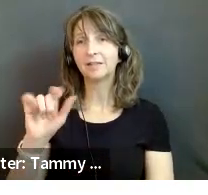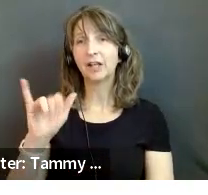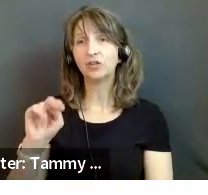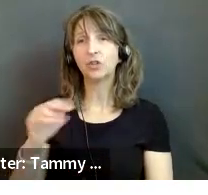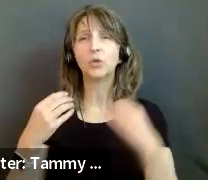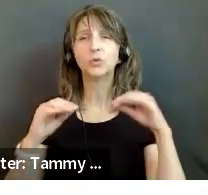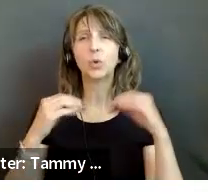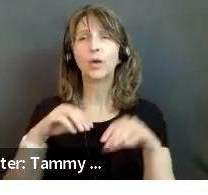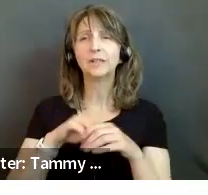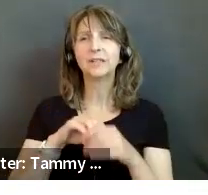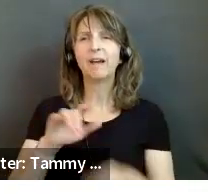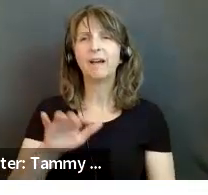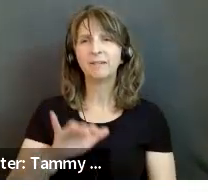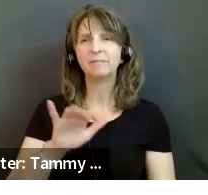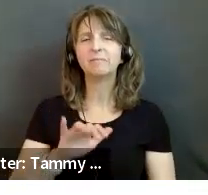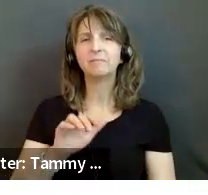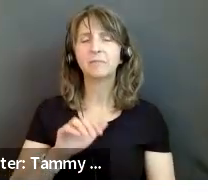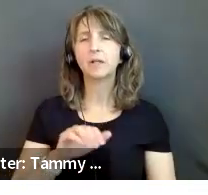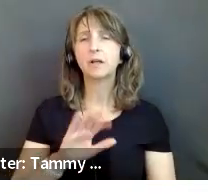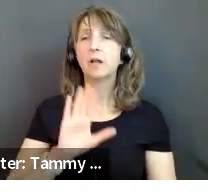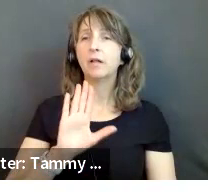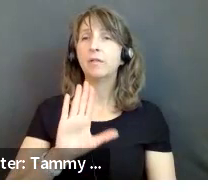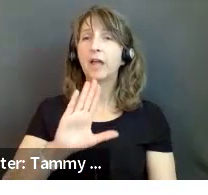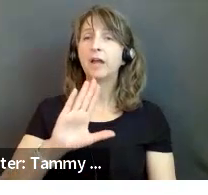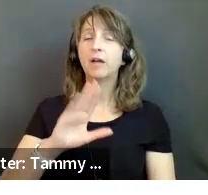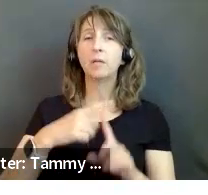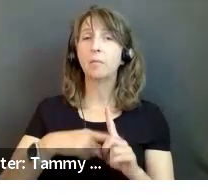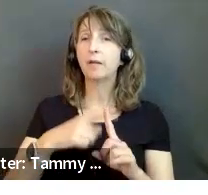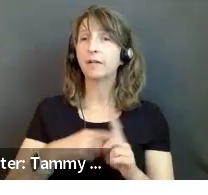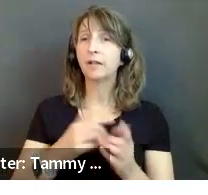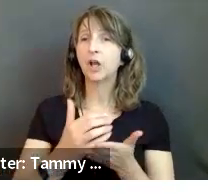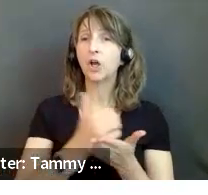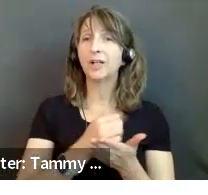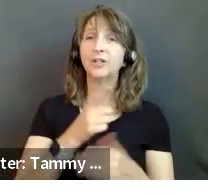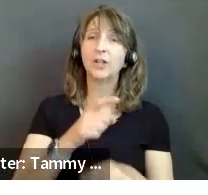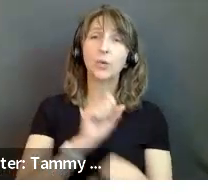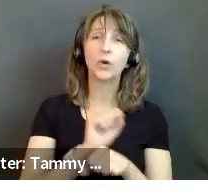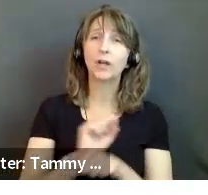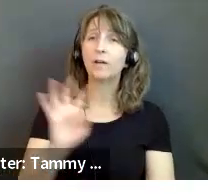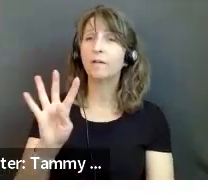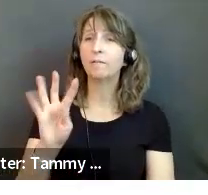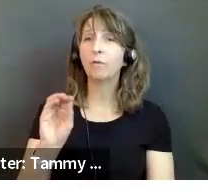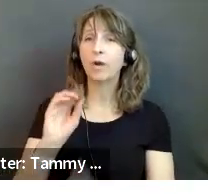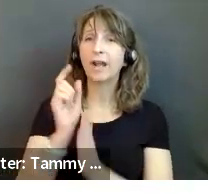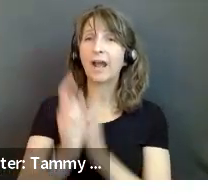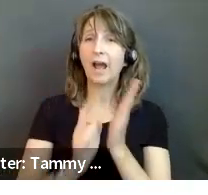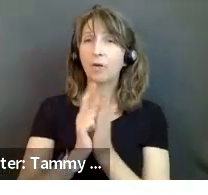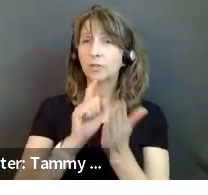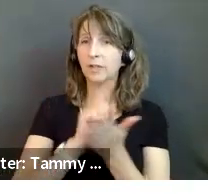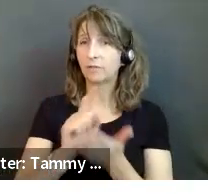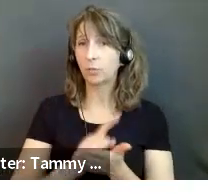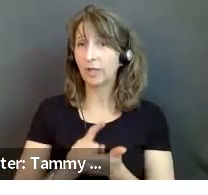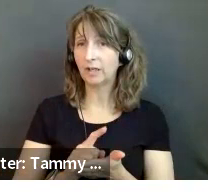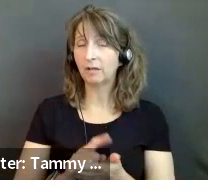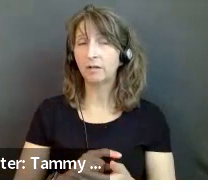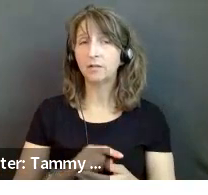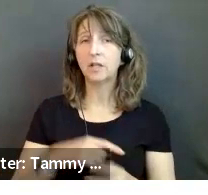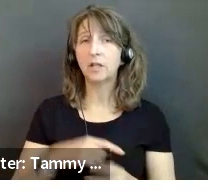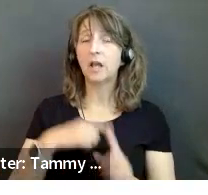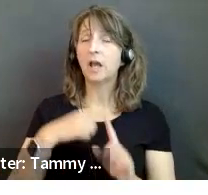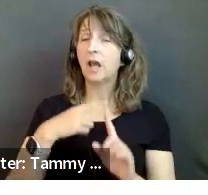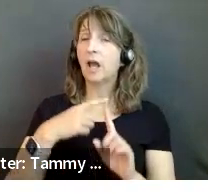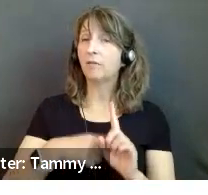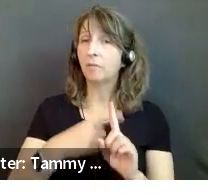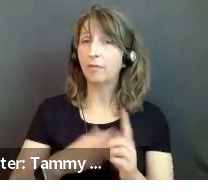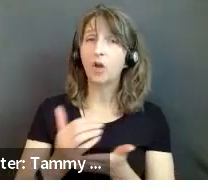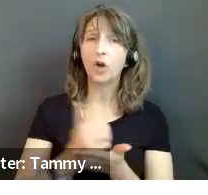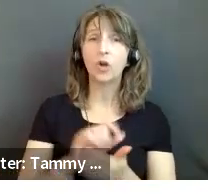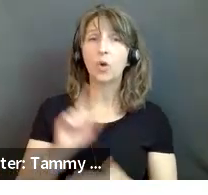No monthly earnings. They're working like 40 HA week. So say their earnings are 1732 in a month.